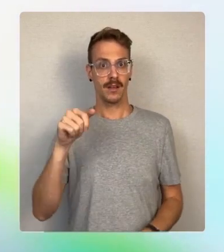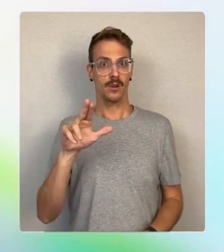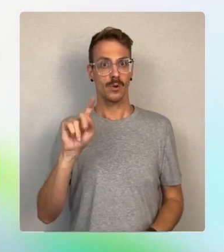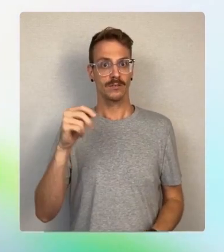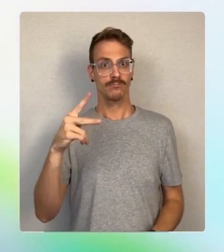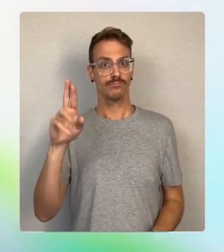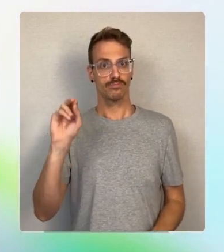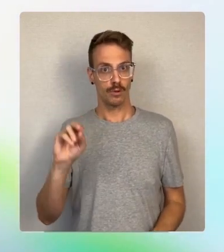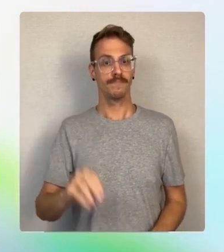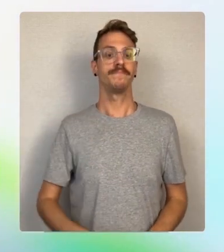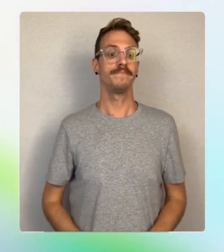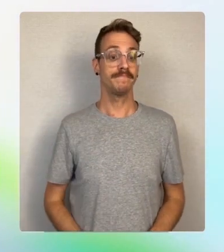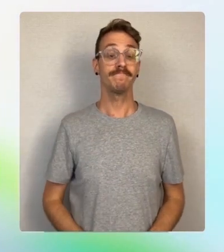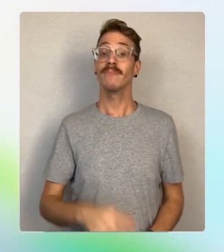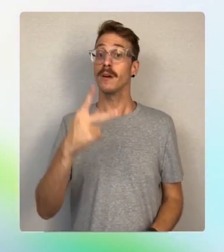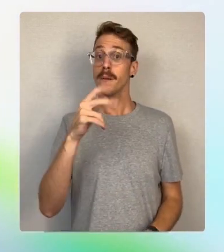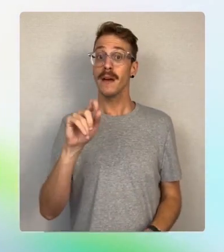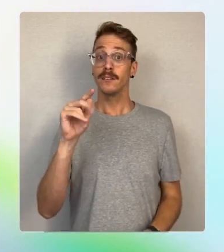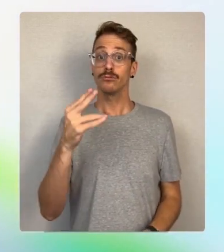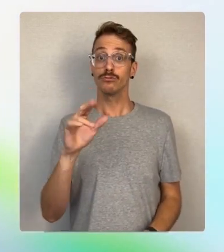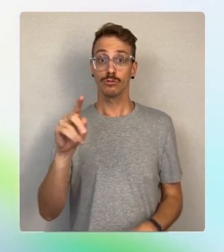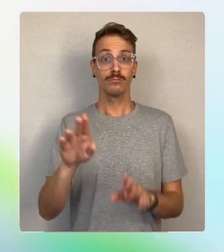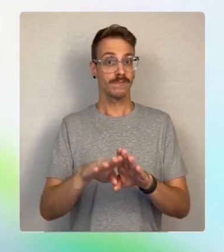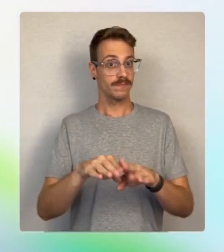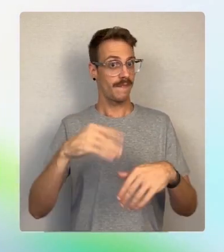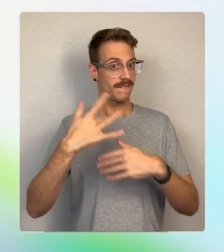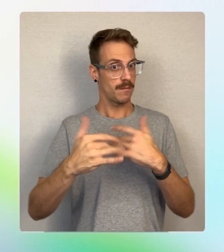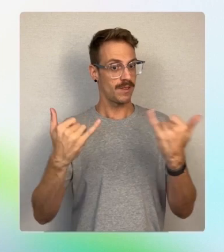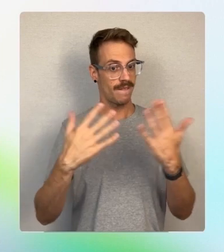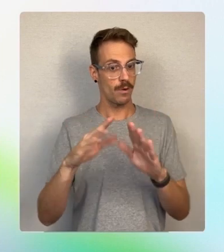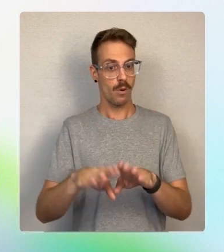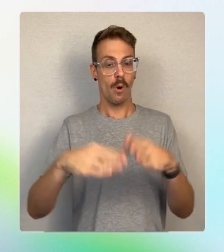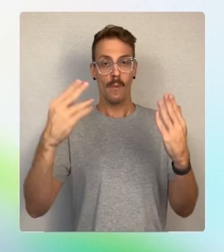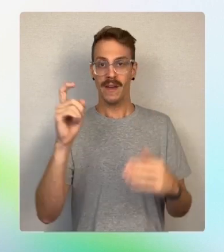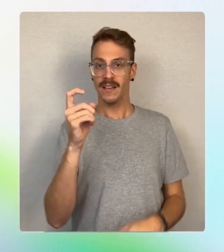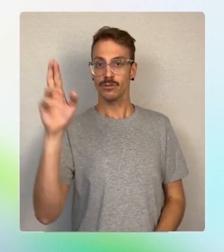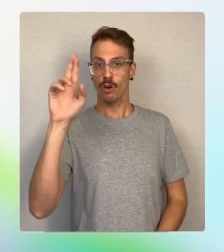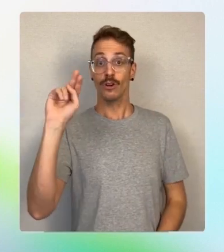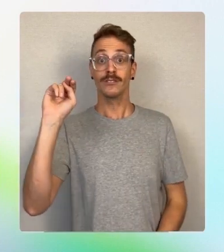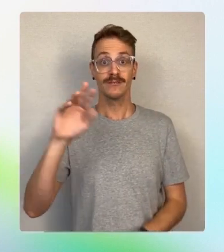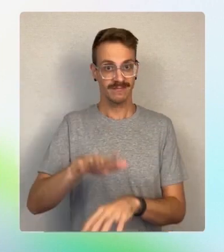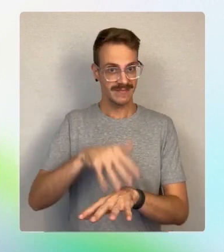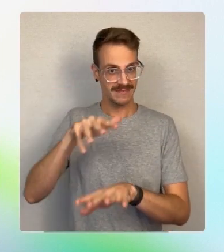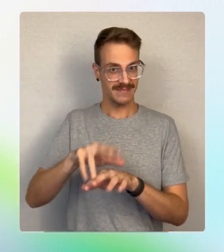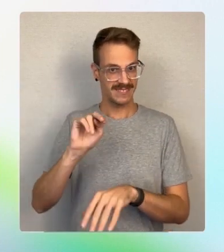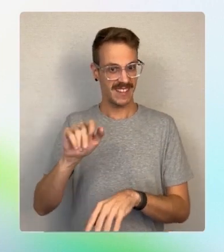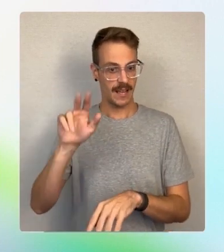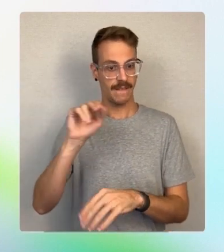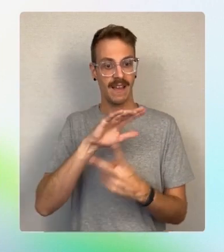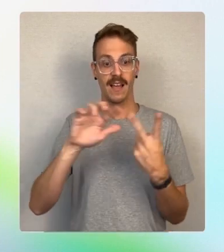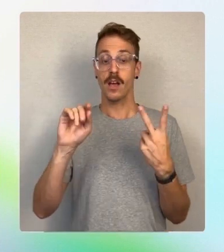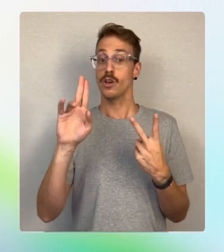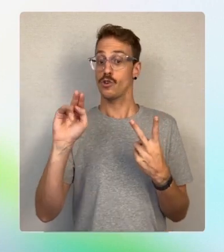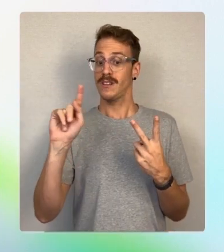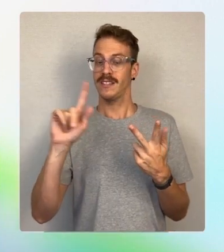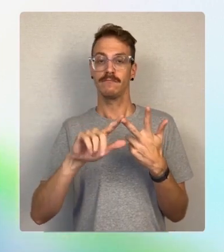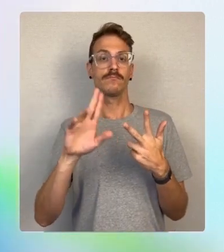Passthrough API is available for OpenXR Native, Unity, and Unreal development engines,